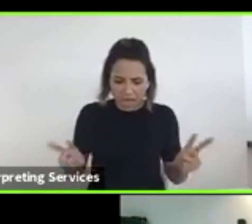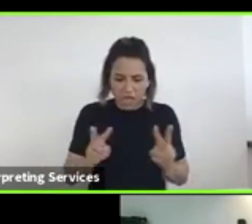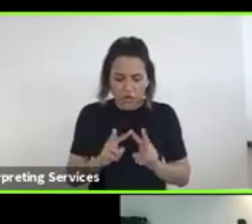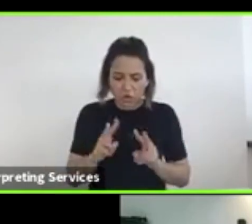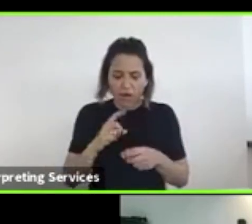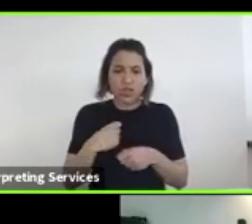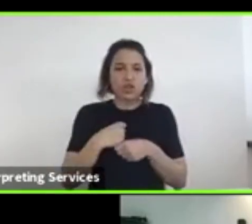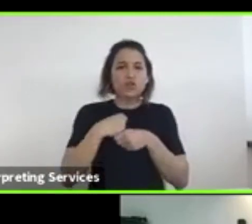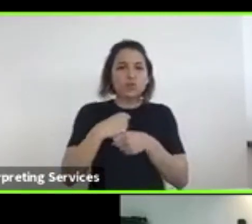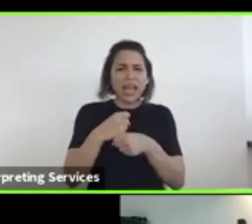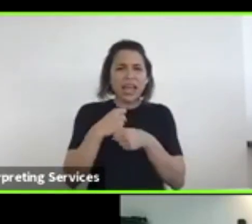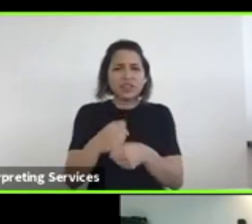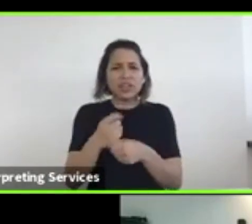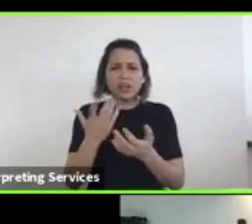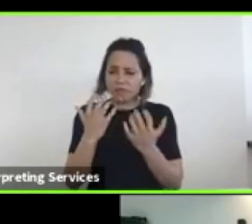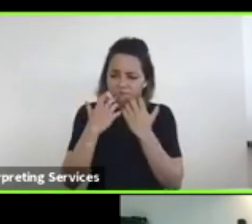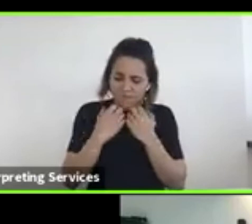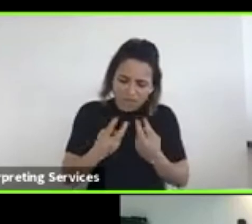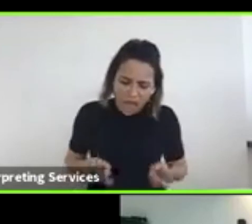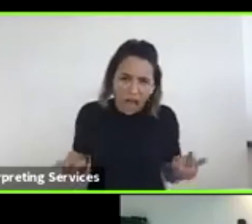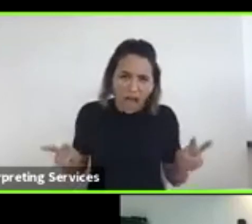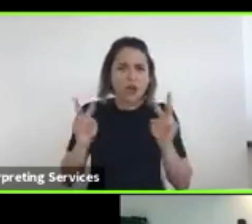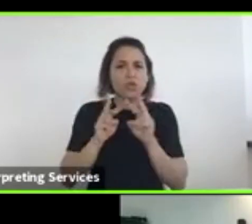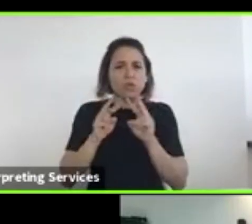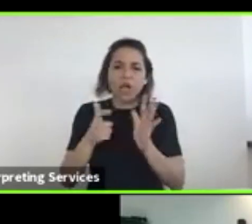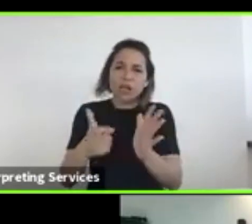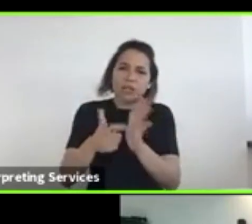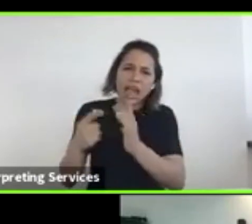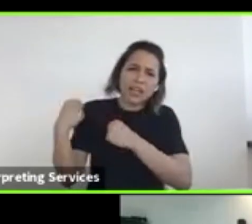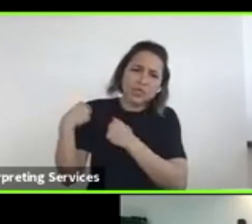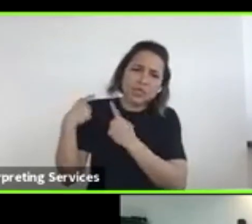OF VALUES; THAT HAVE TAKEN SO LONG -- YOU KNOW, WE, LIKE, PUBLISHED A VERSION OF THEM